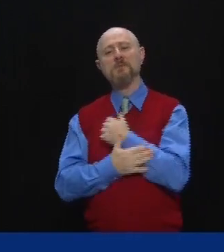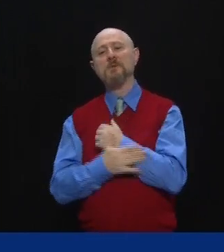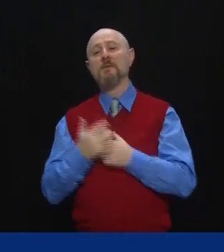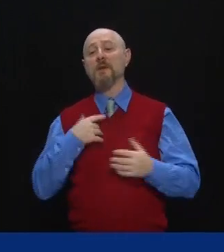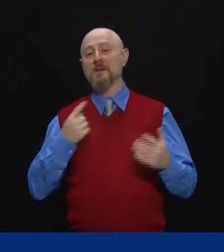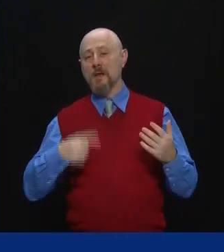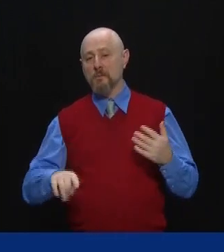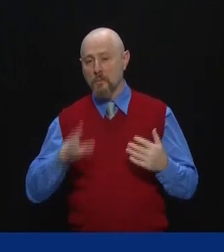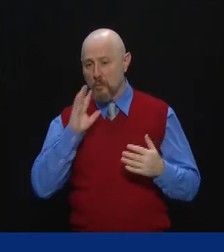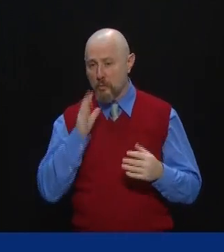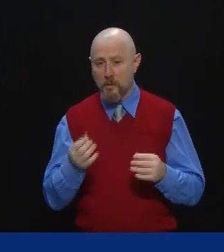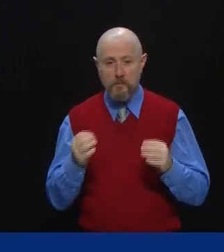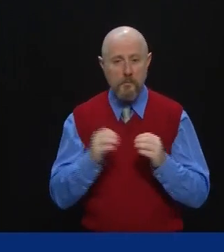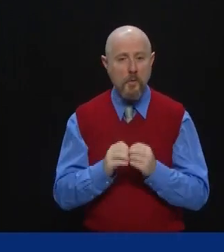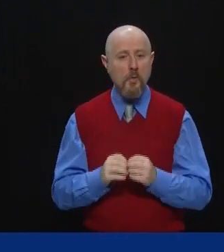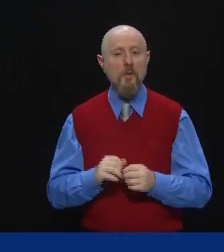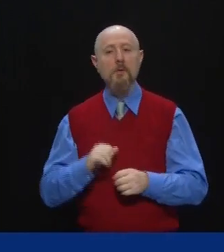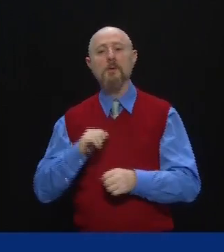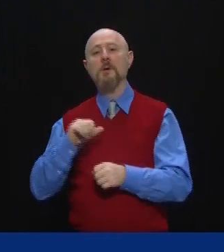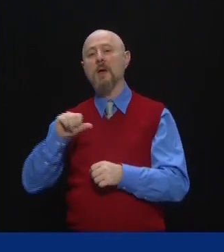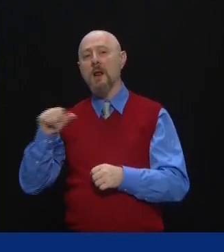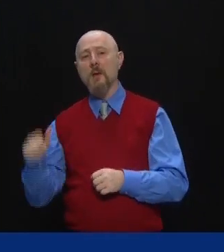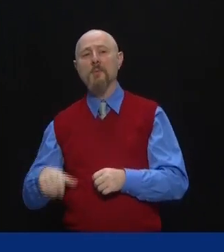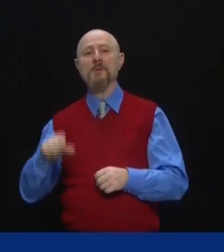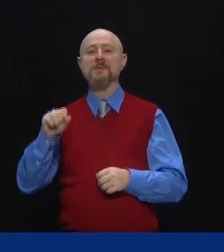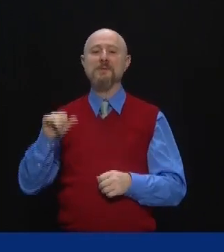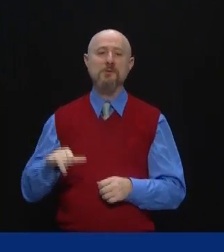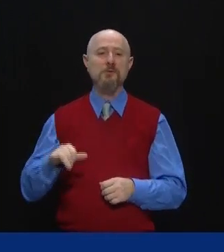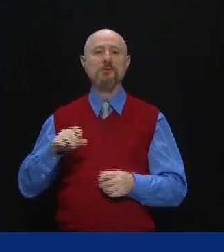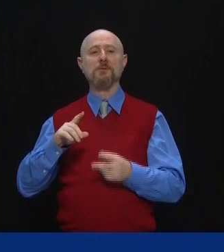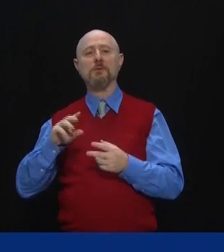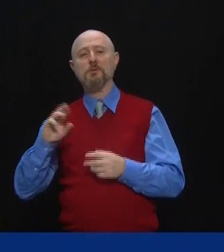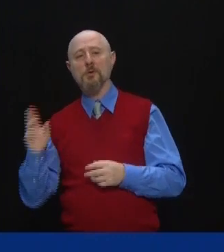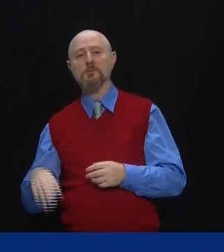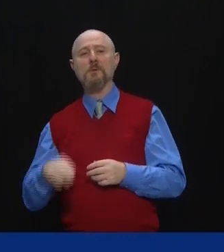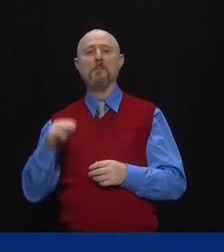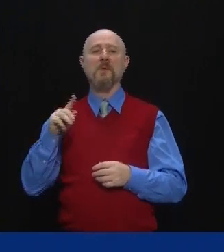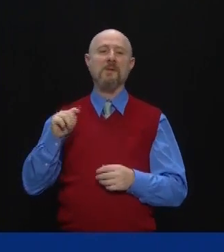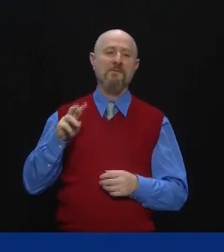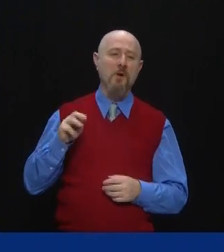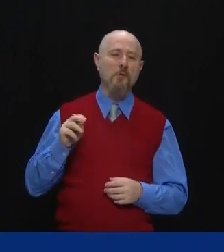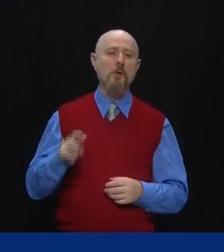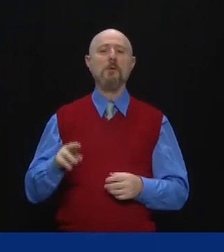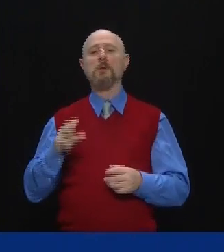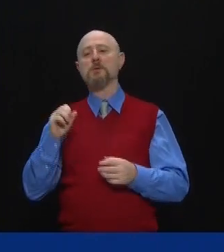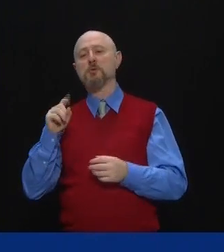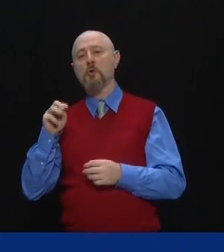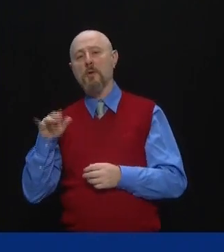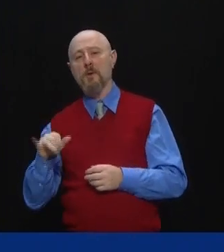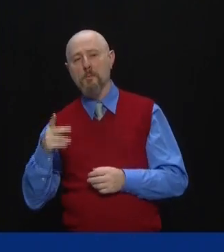ALL THESE COUNTIES. CAYUGA, AND ADDING MANHATTAN, BROOKLYN, BRONX, QUEENS, AND